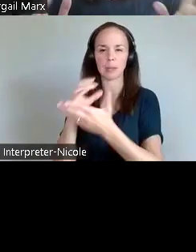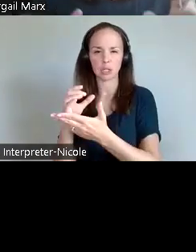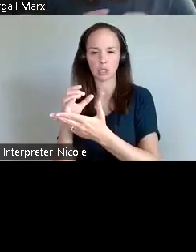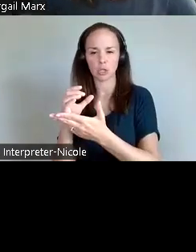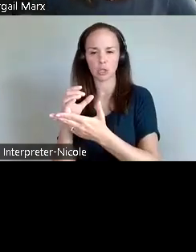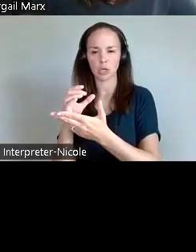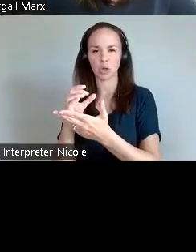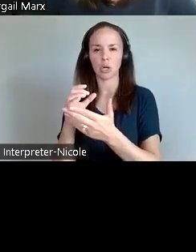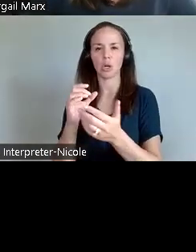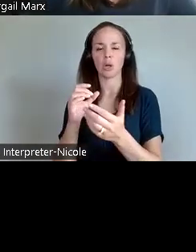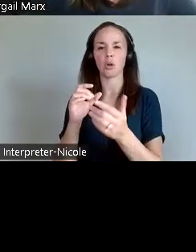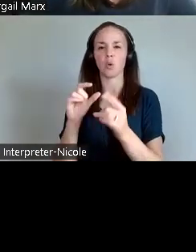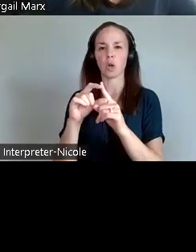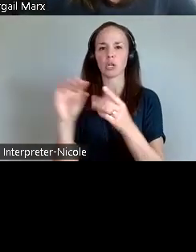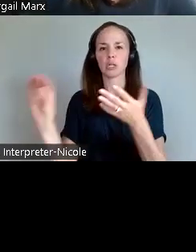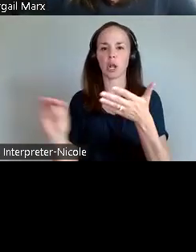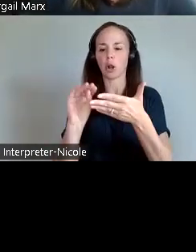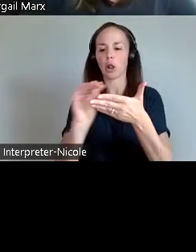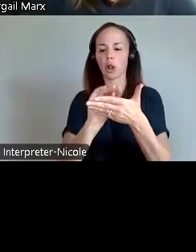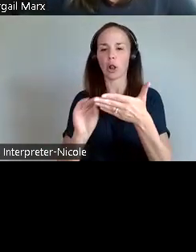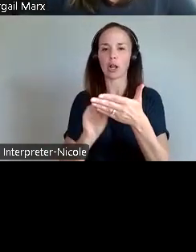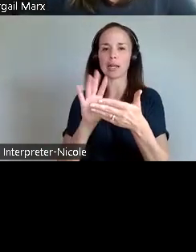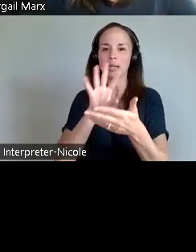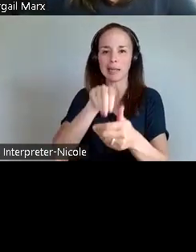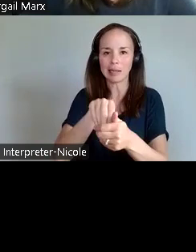has words embedded within the photo? So all of those are features that can